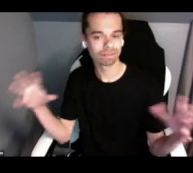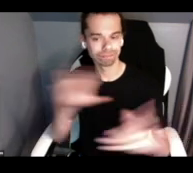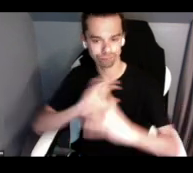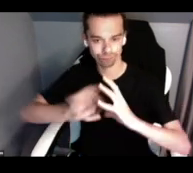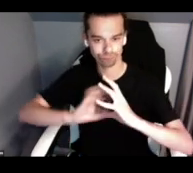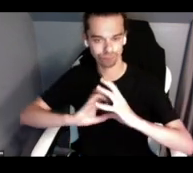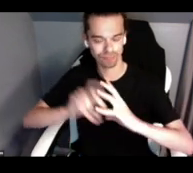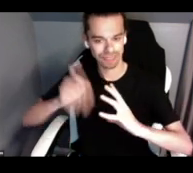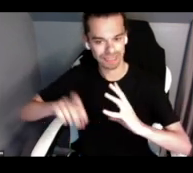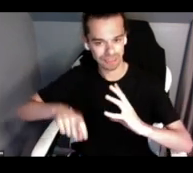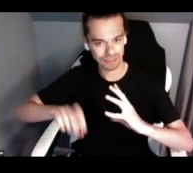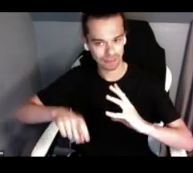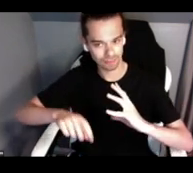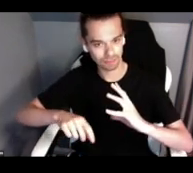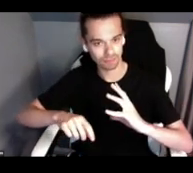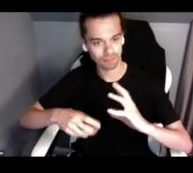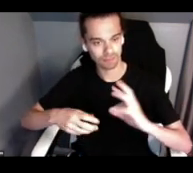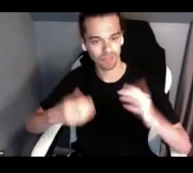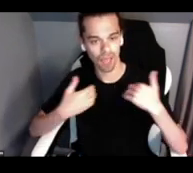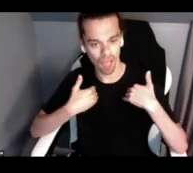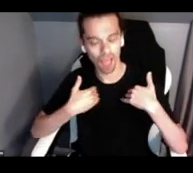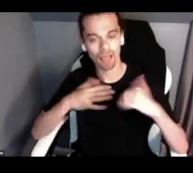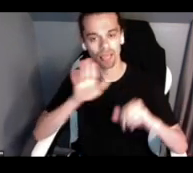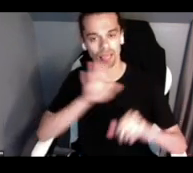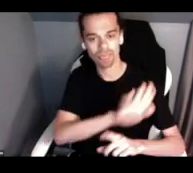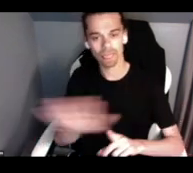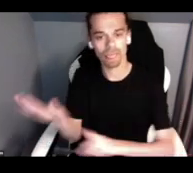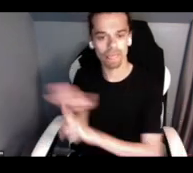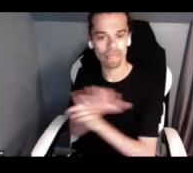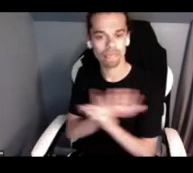their lived experiences and particularly their experiences.